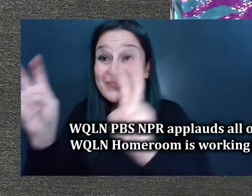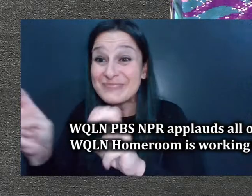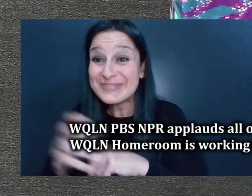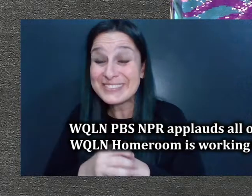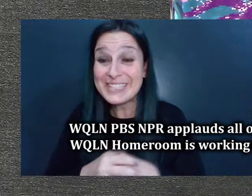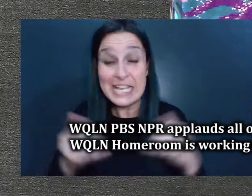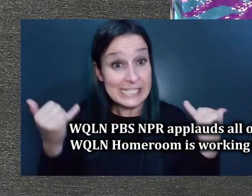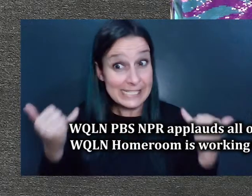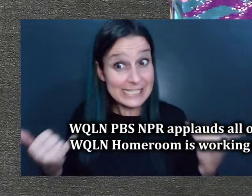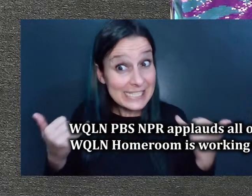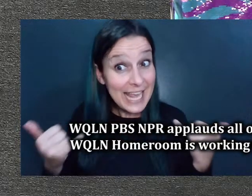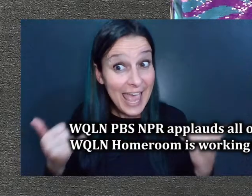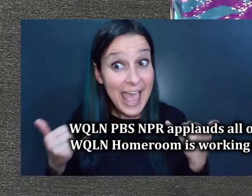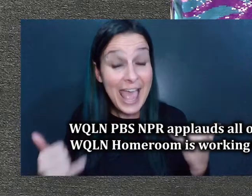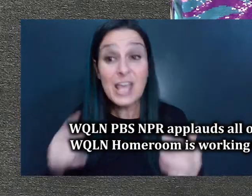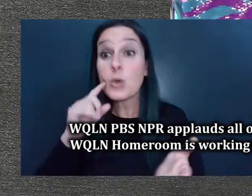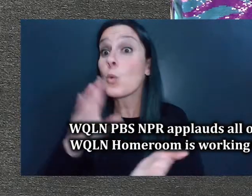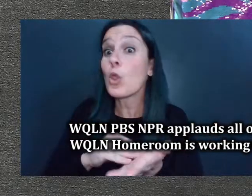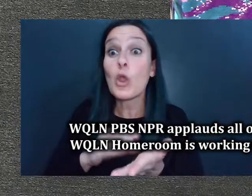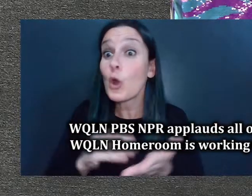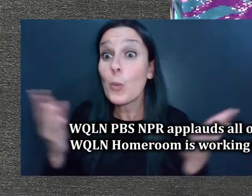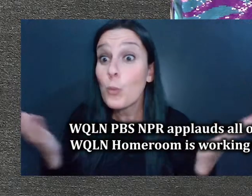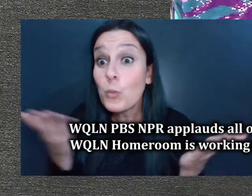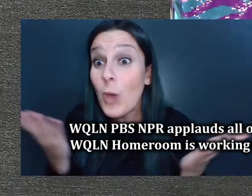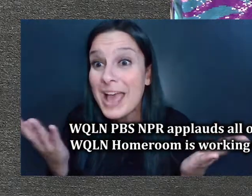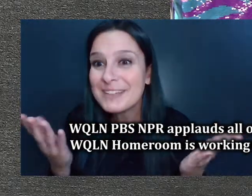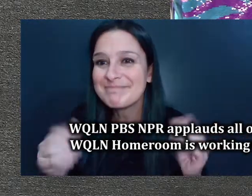Well, today we are going to be learning about science.